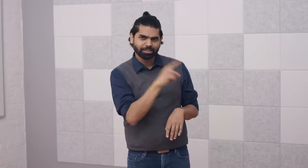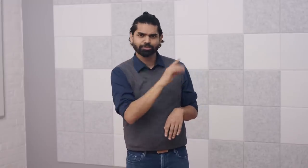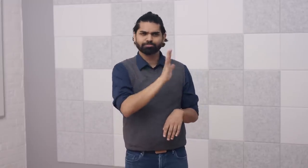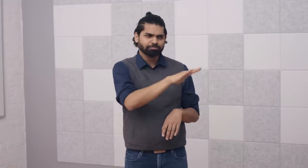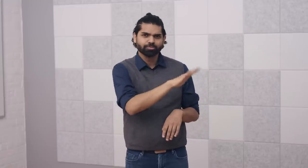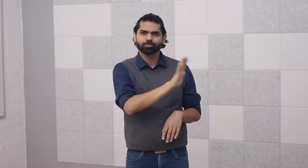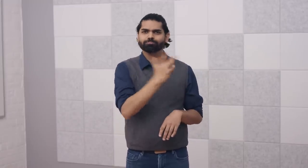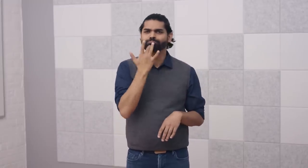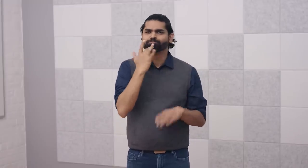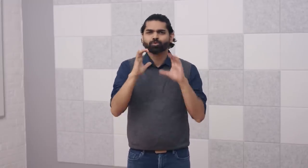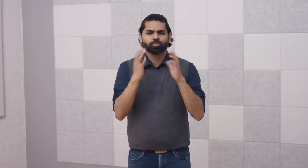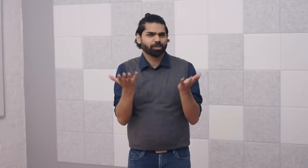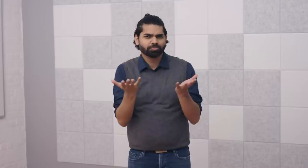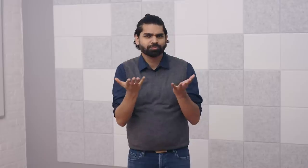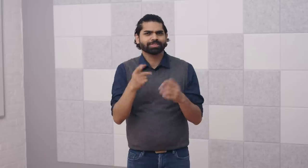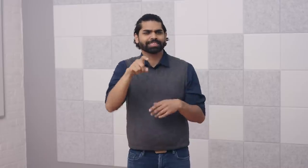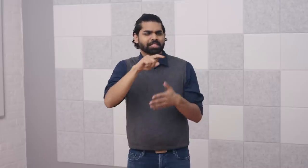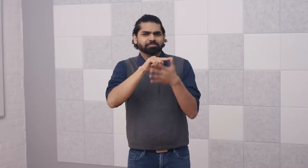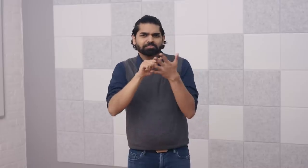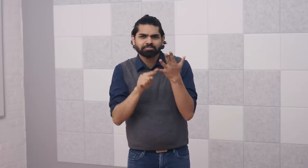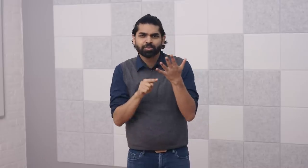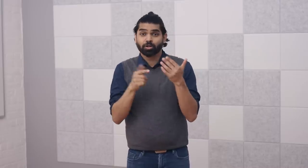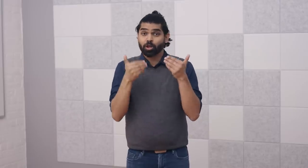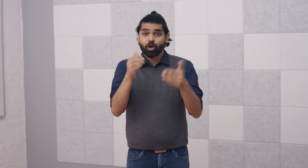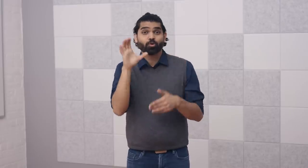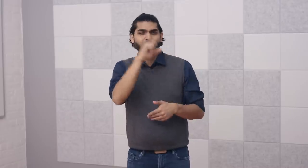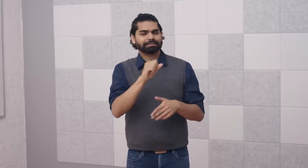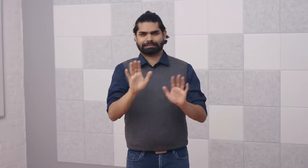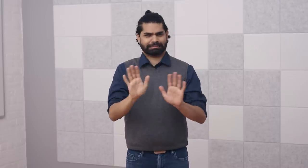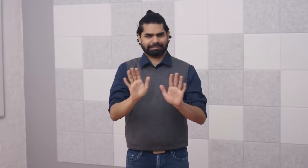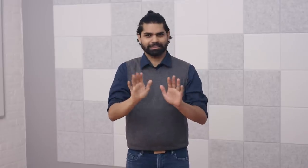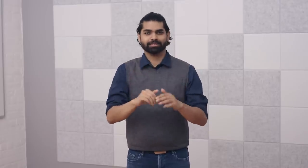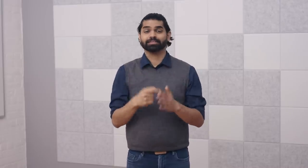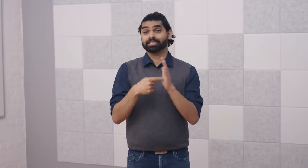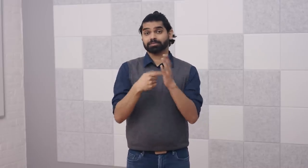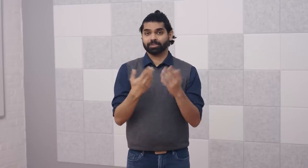Ask what their communication preferences and needs are instead of making assumptions.